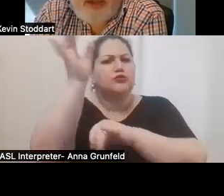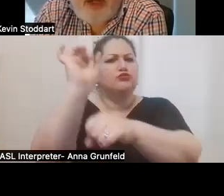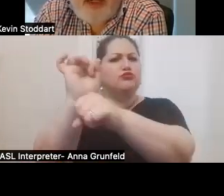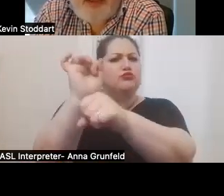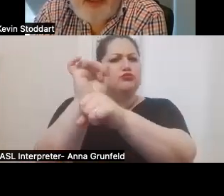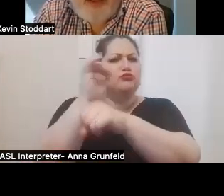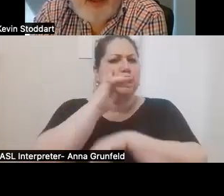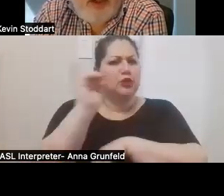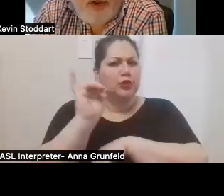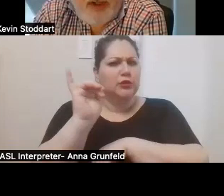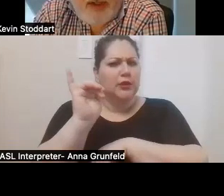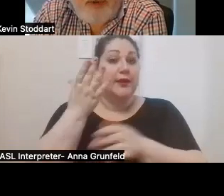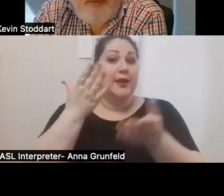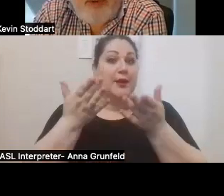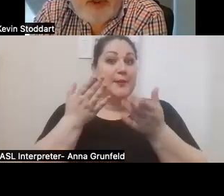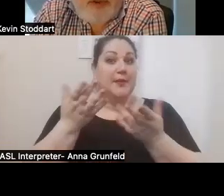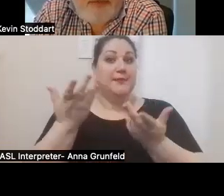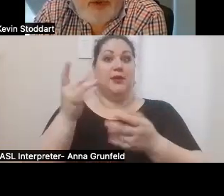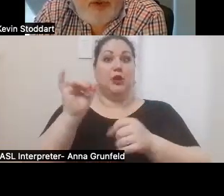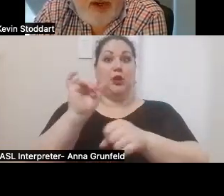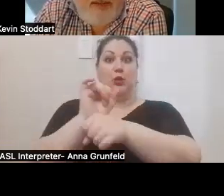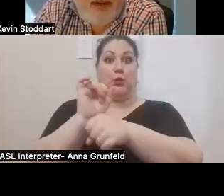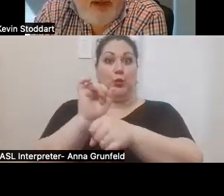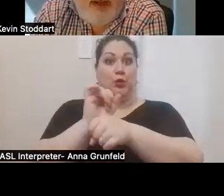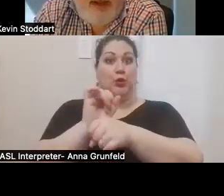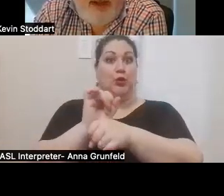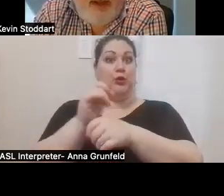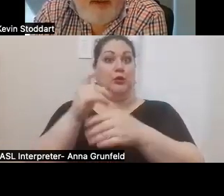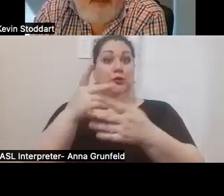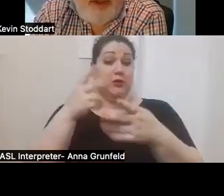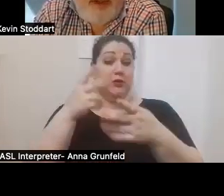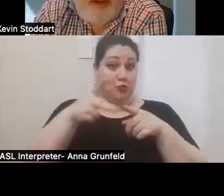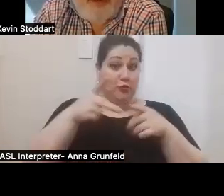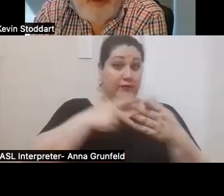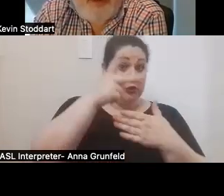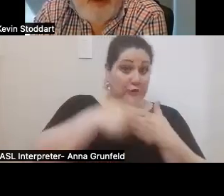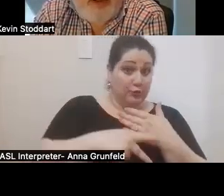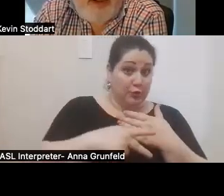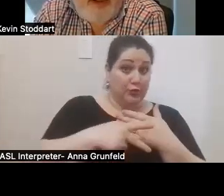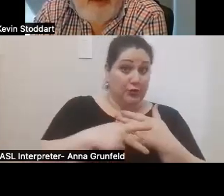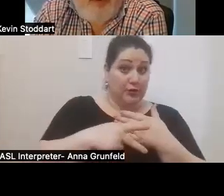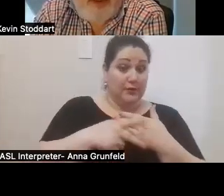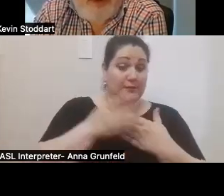be raised during a professional program, but also, of course,